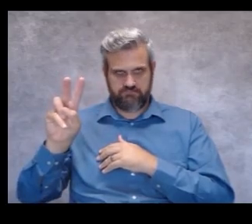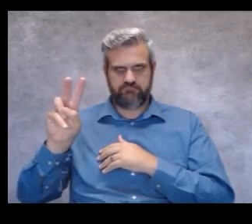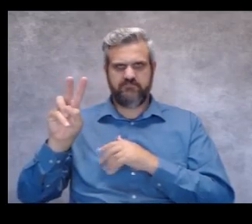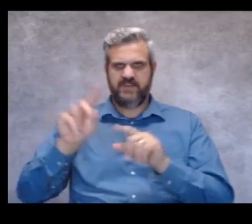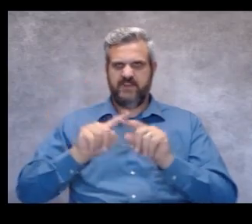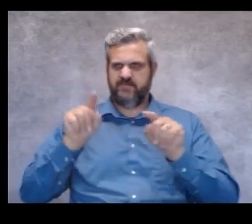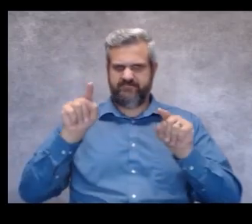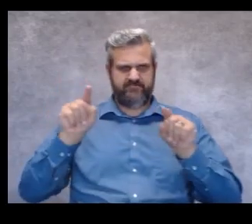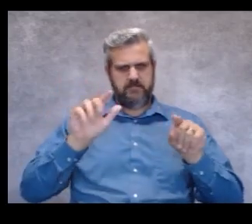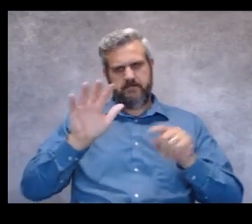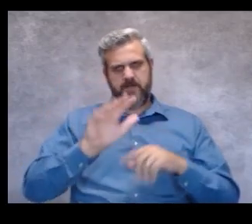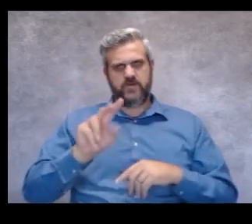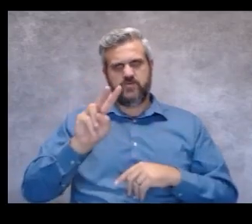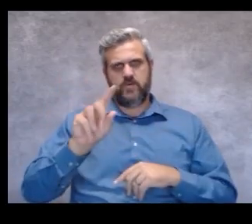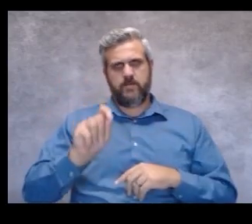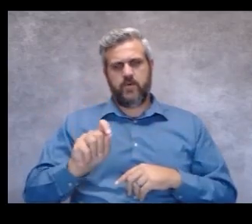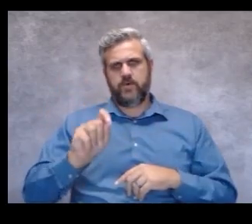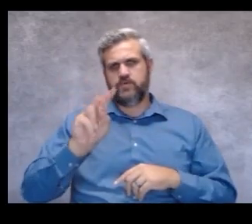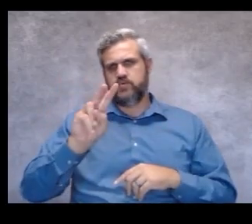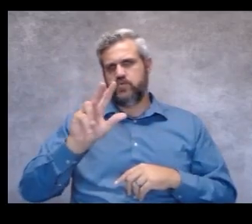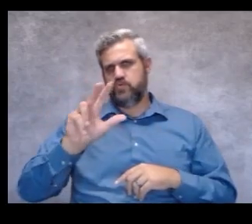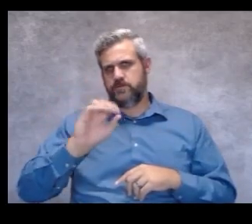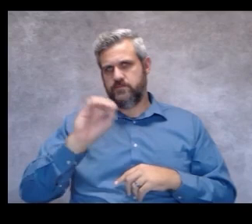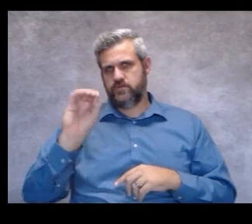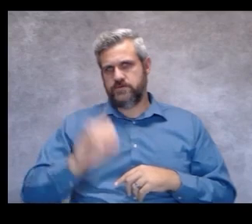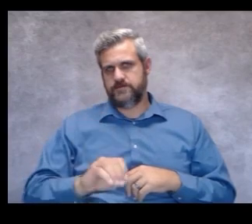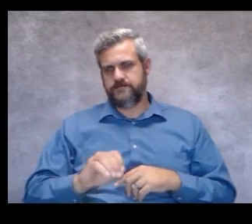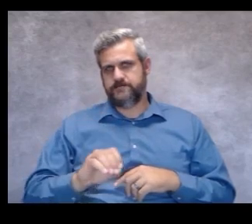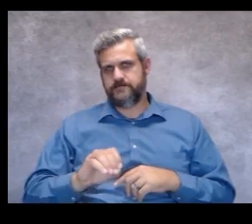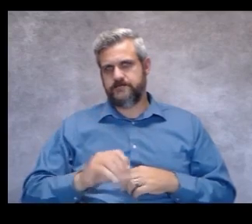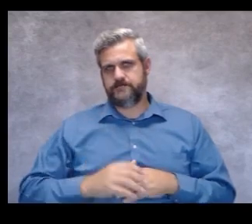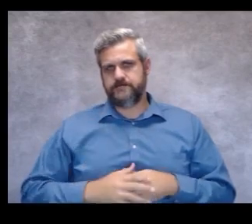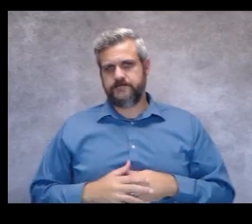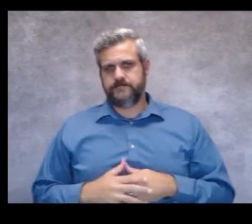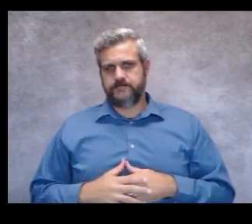This is a difference of about 2.23%.